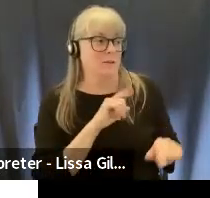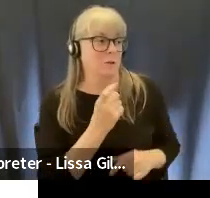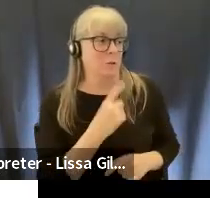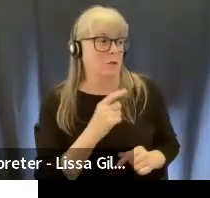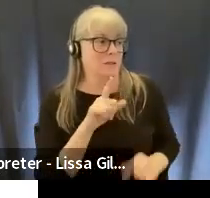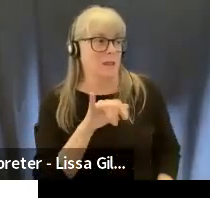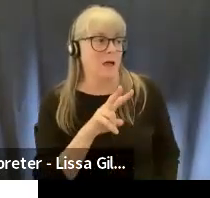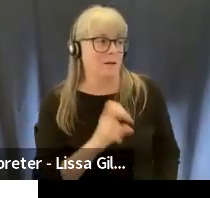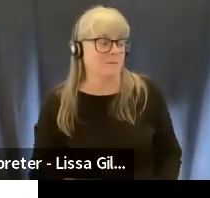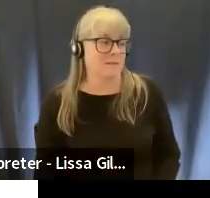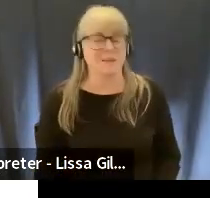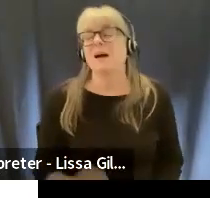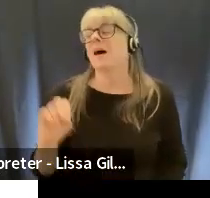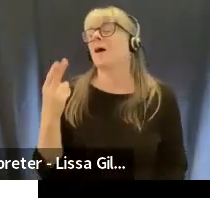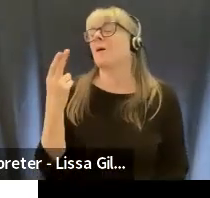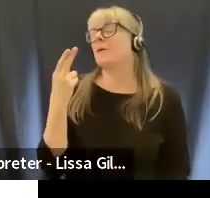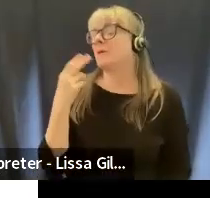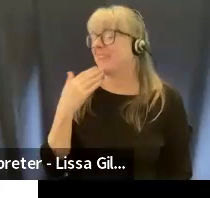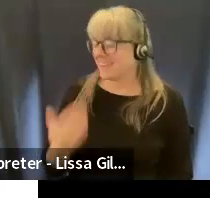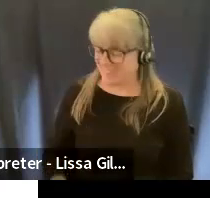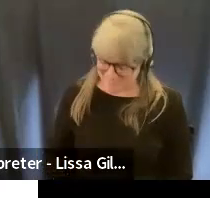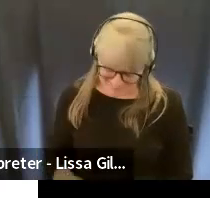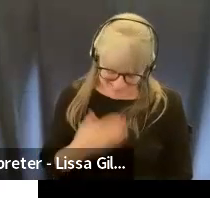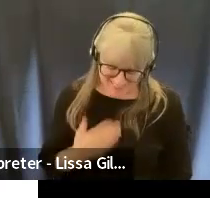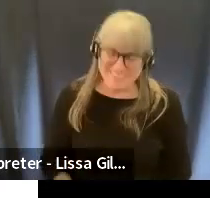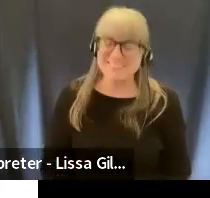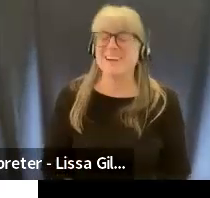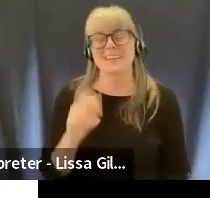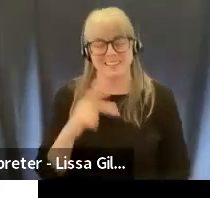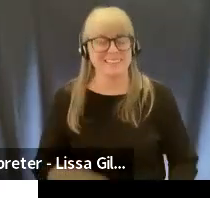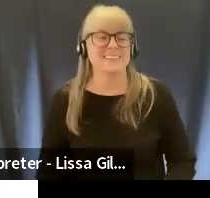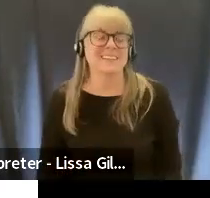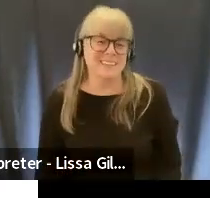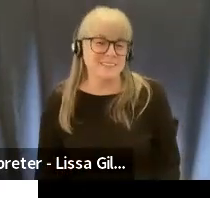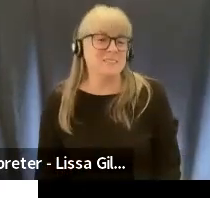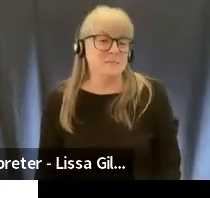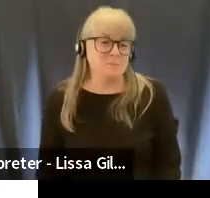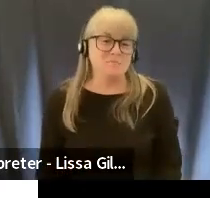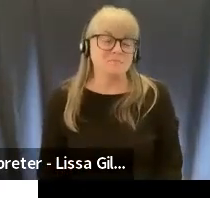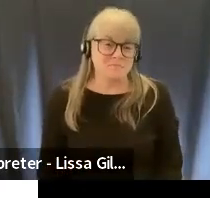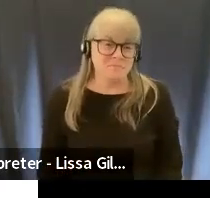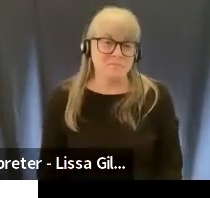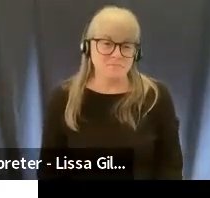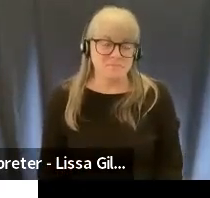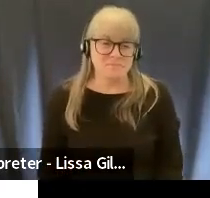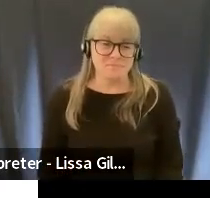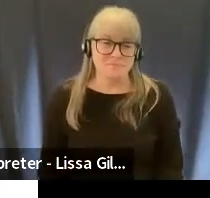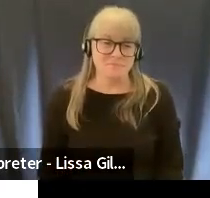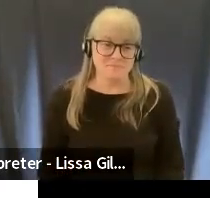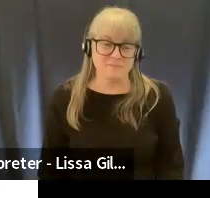Oh, thank thank you. Thank you. Okay. Alrighty.